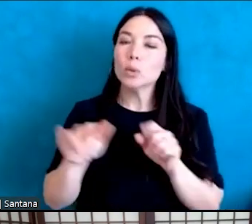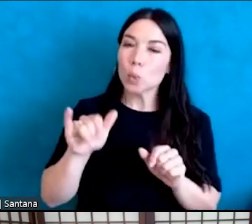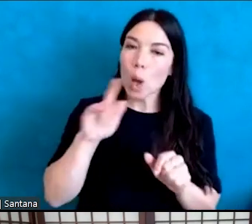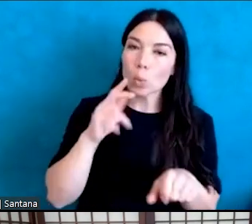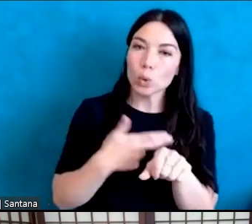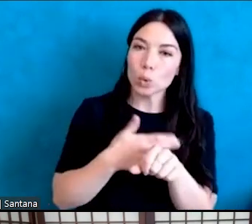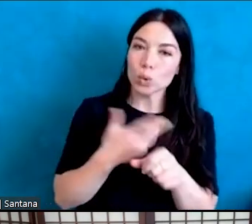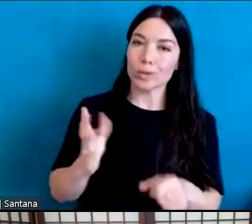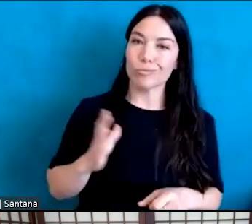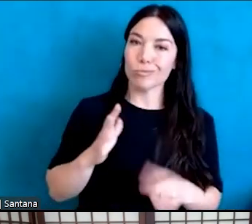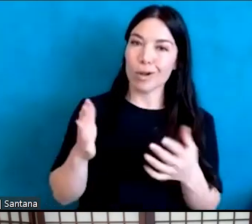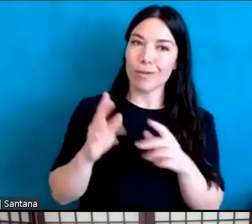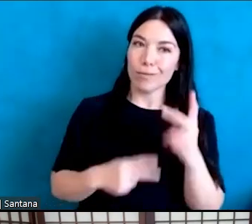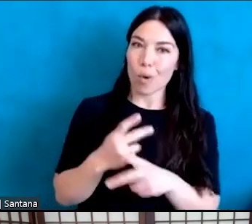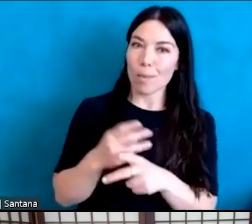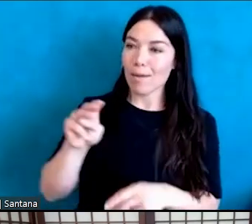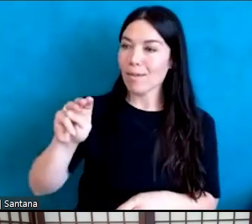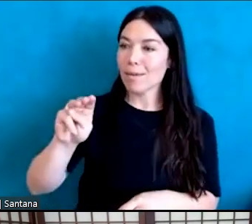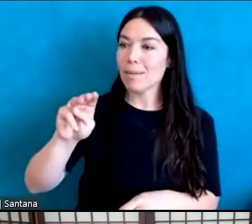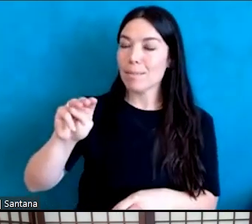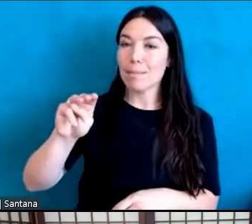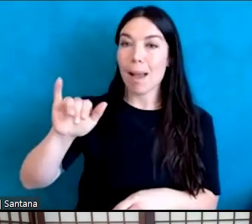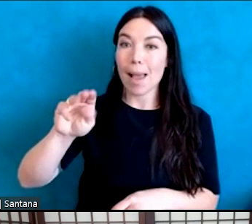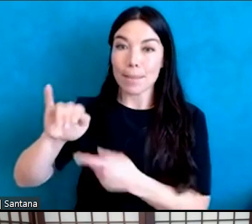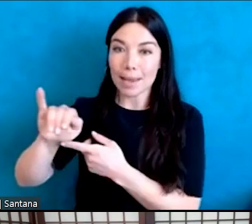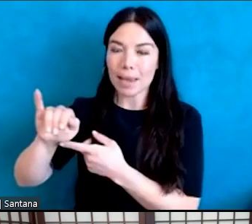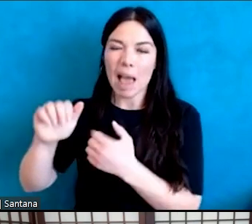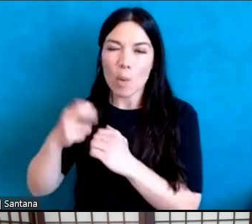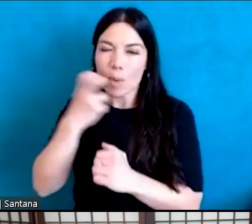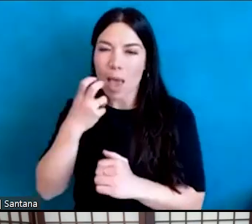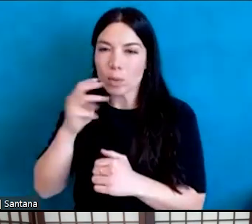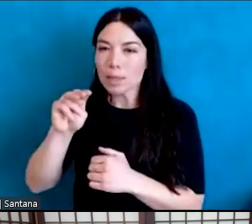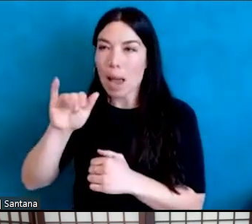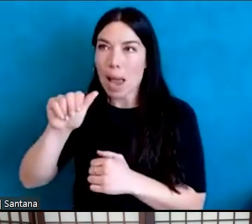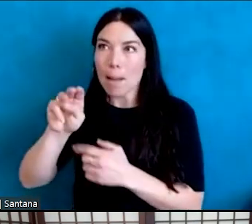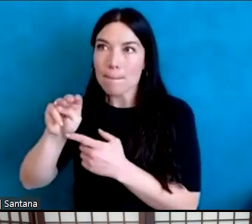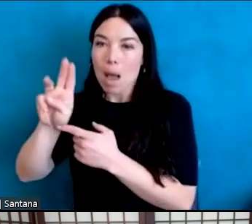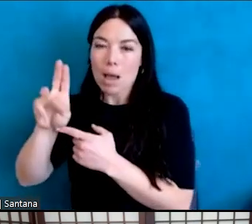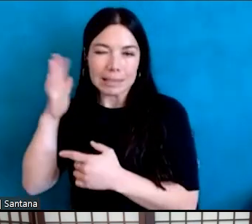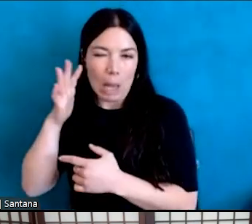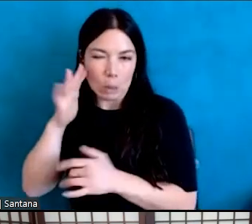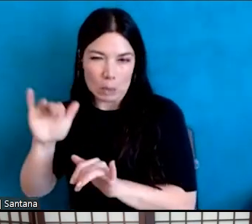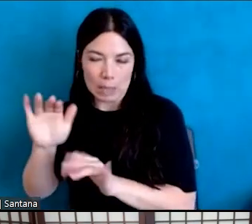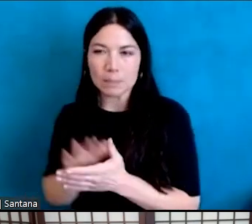For today's audience, I assume I don't need to explain the significance of being able to express one's relationship to a community in the community's language,